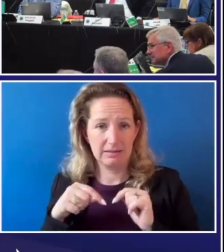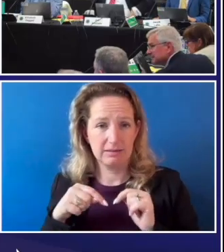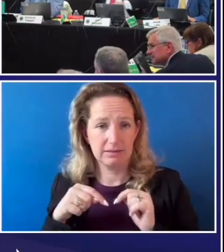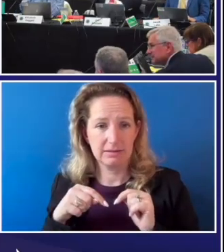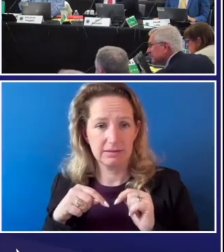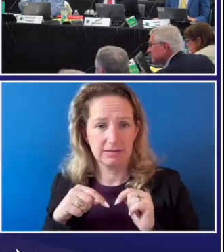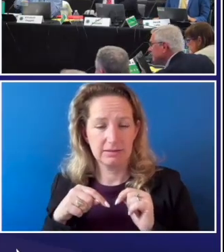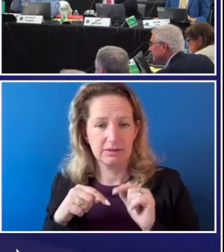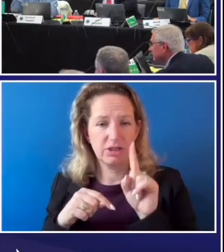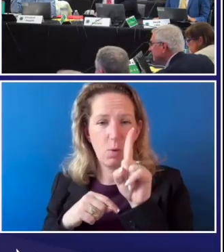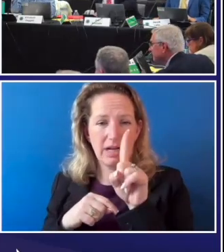Just one. Can I go back one? Sure.